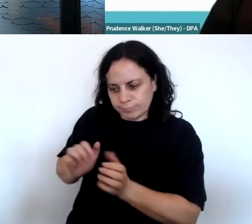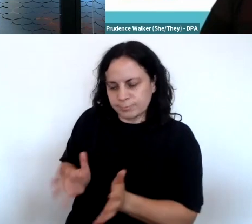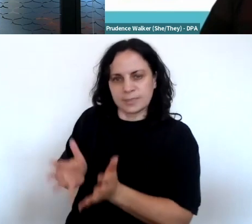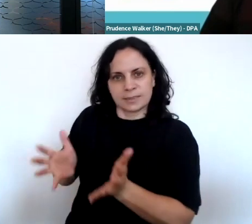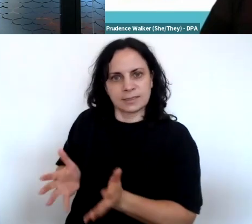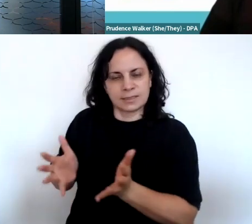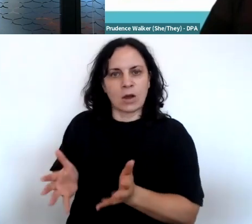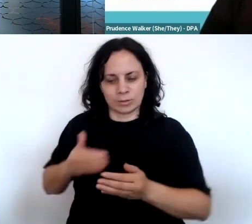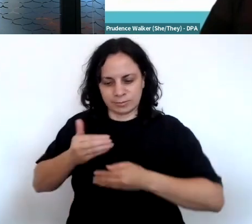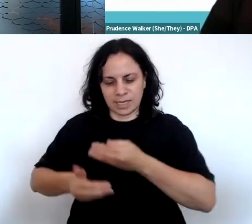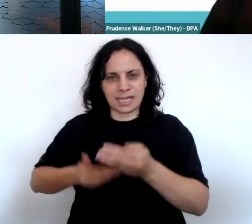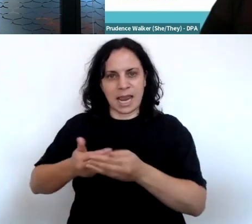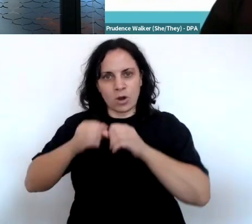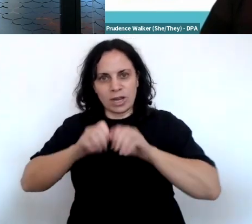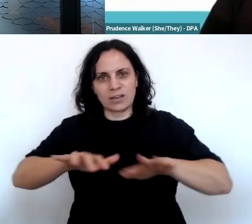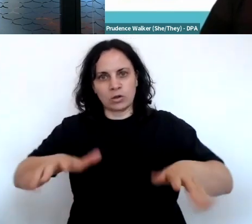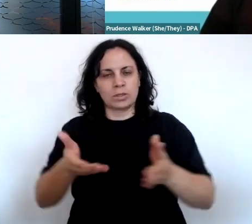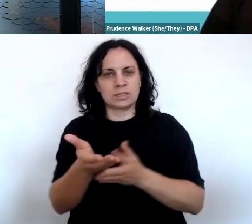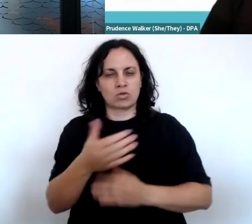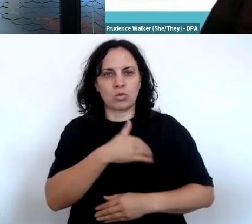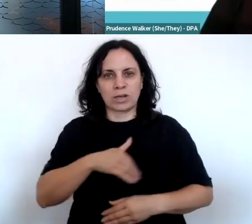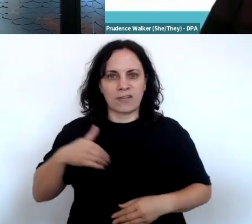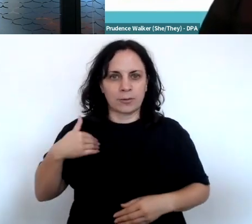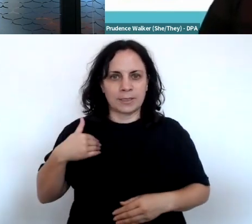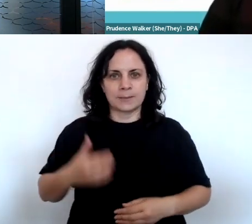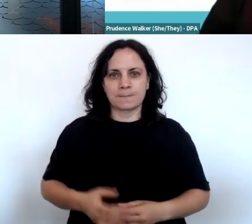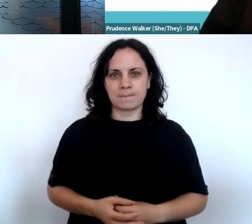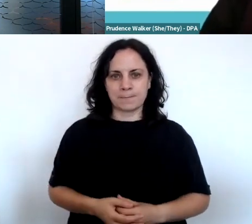across government.